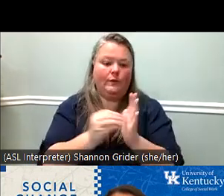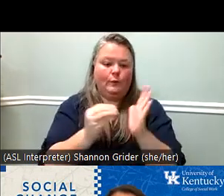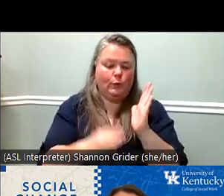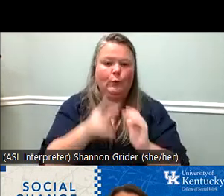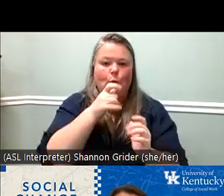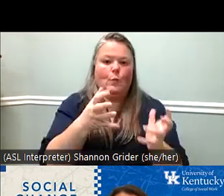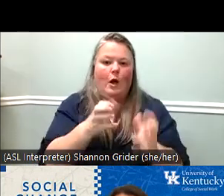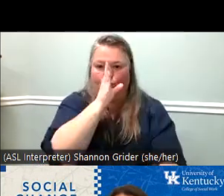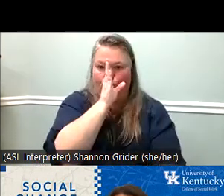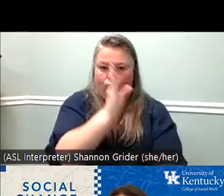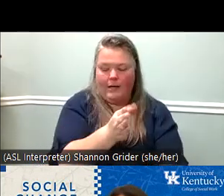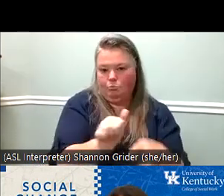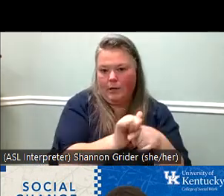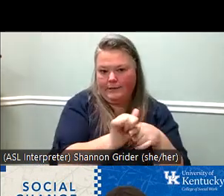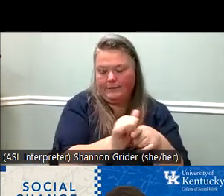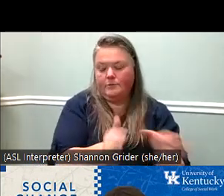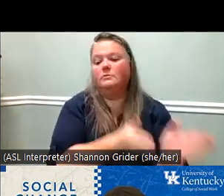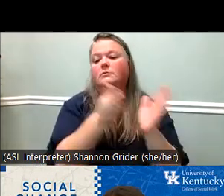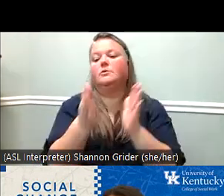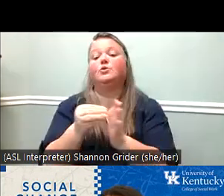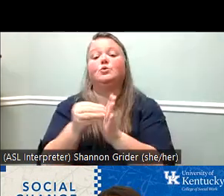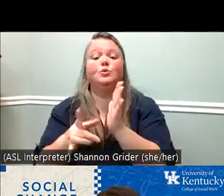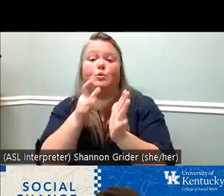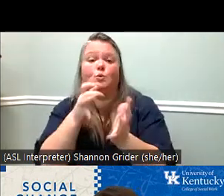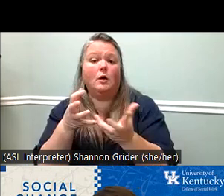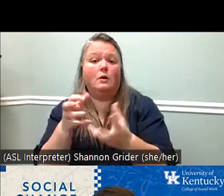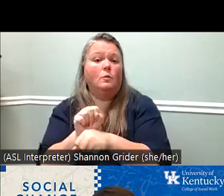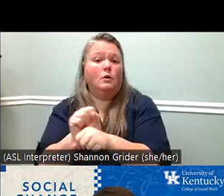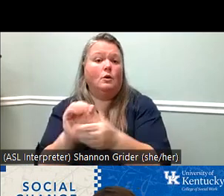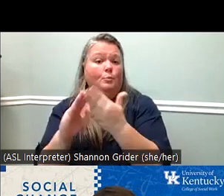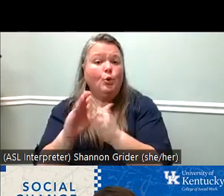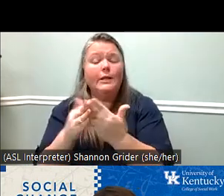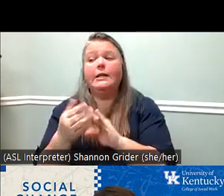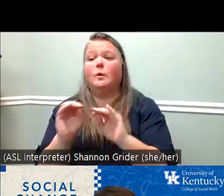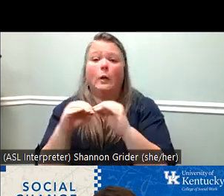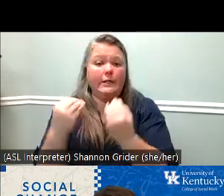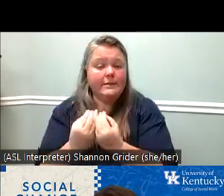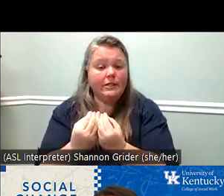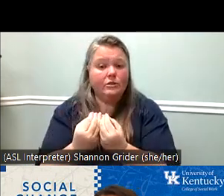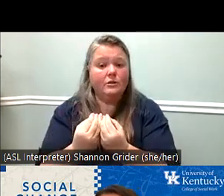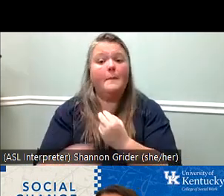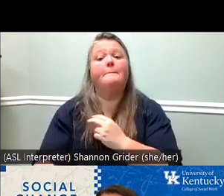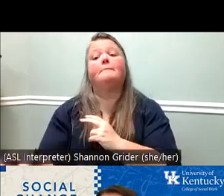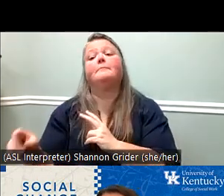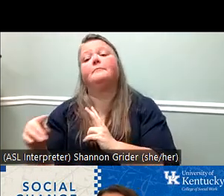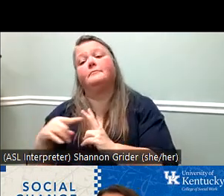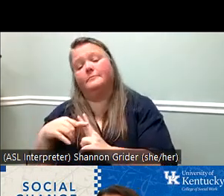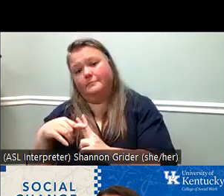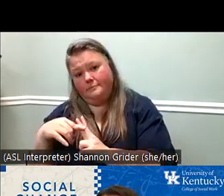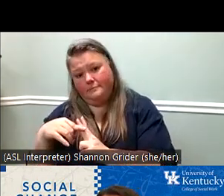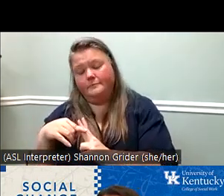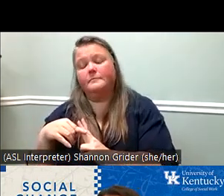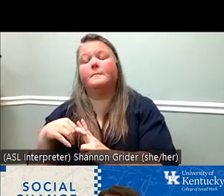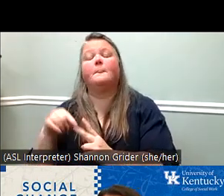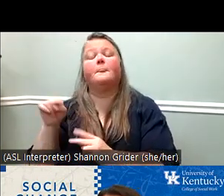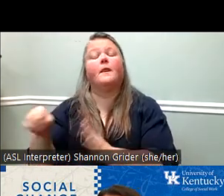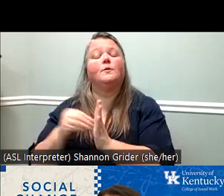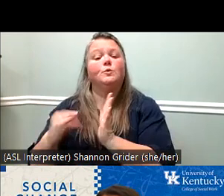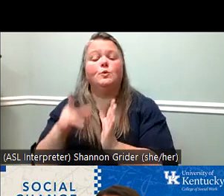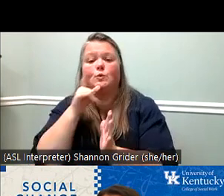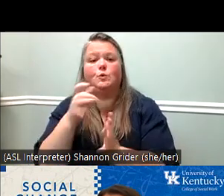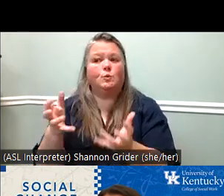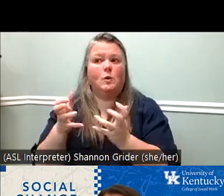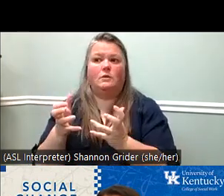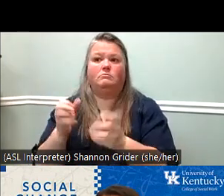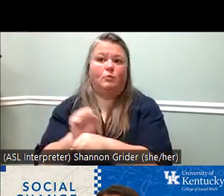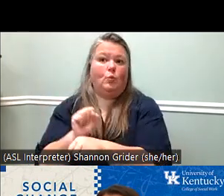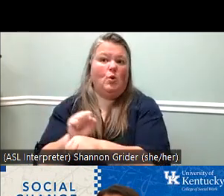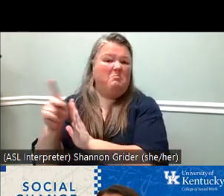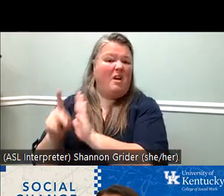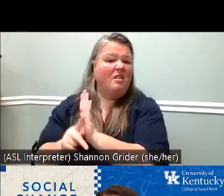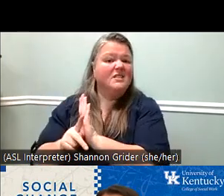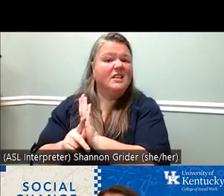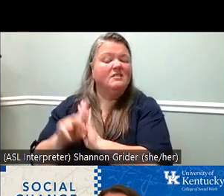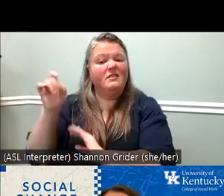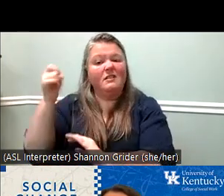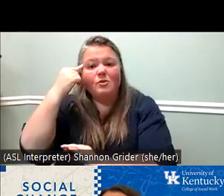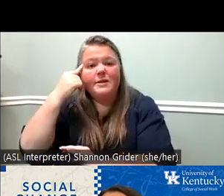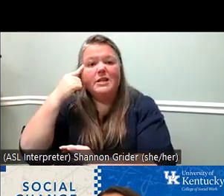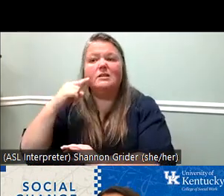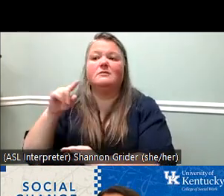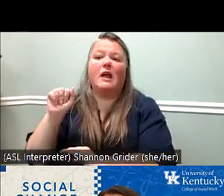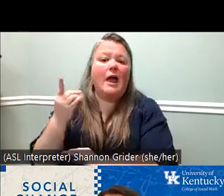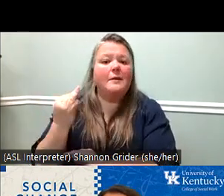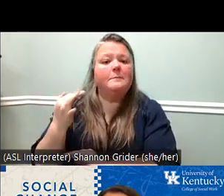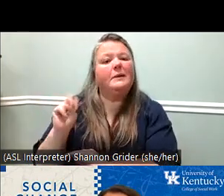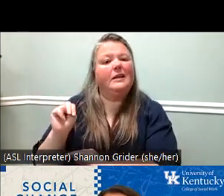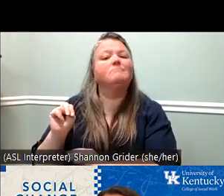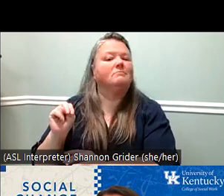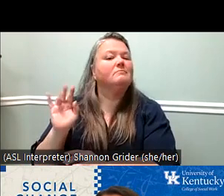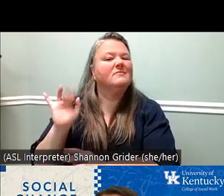AND THE WORK THAT SHE DOES IS ALSO CONSIDERED SOCIAL WORK. SO THERE'S A LOT WE CAN DO. SO THERE'S REALLY A MANY OPPORTUNITIES IN TEACHING TO WORK WITH DIRECT STUDENTS